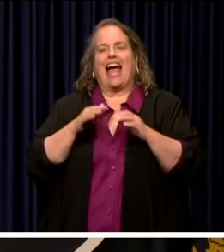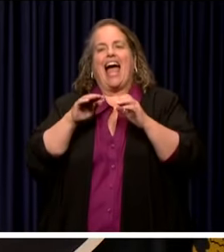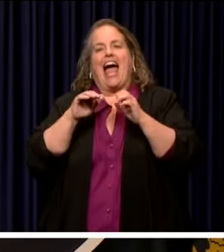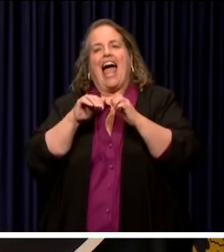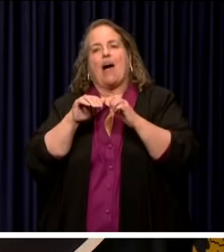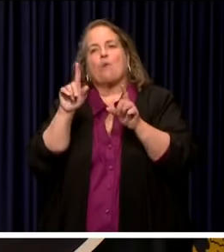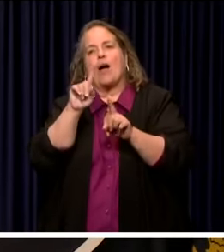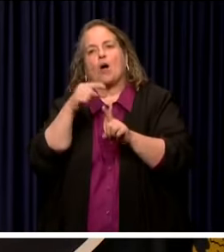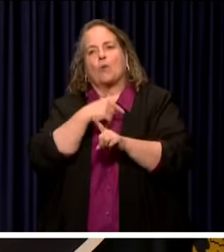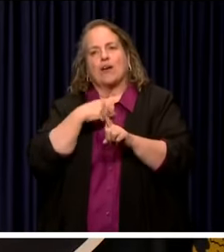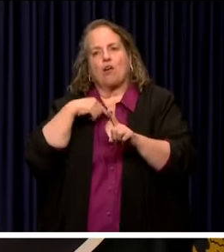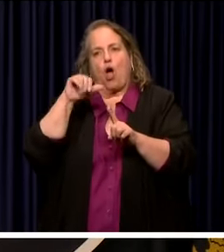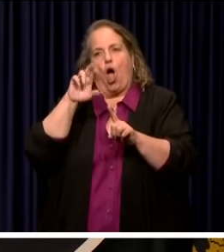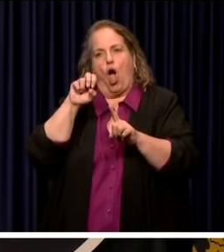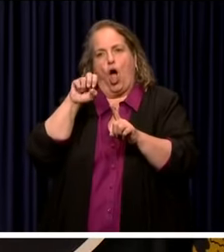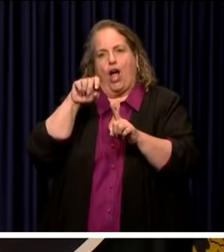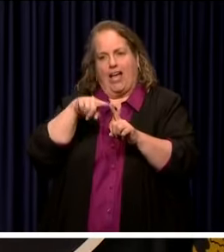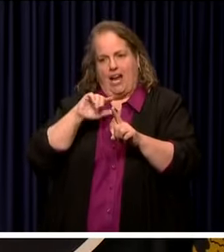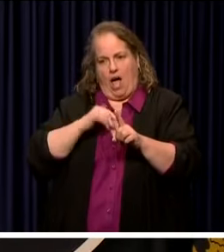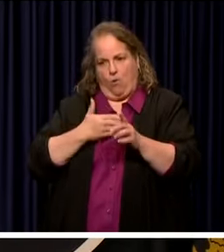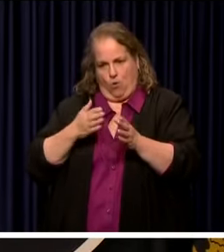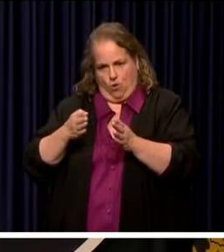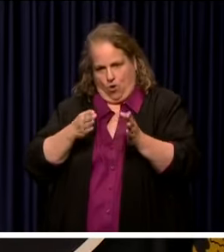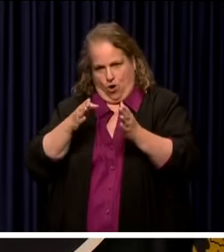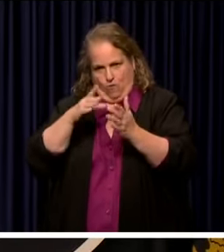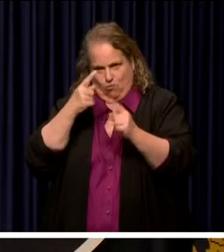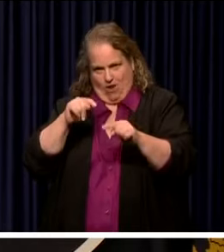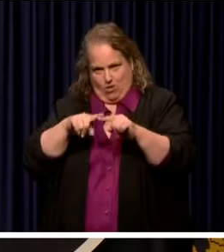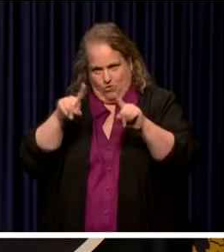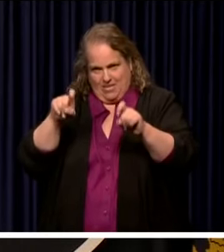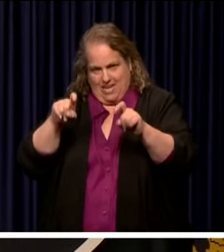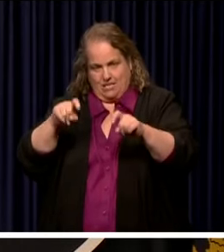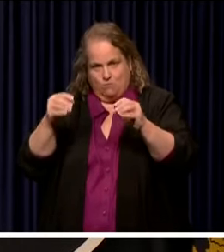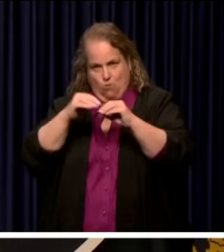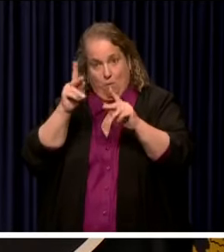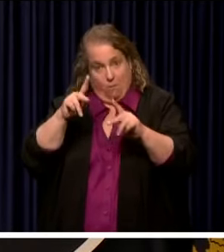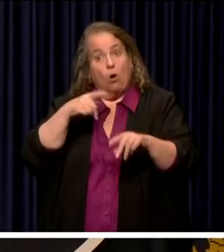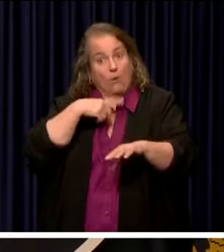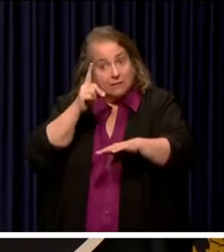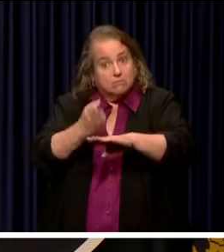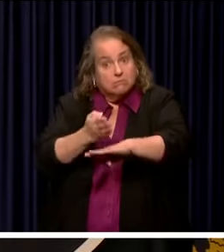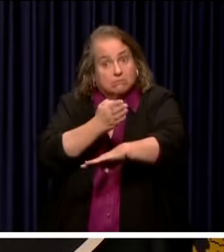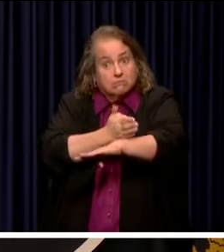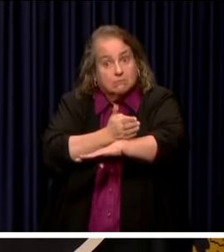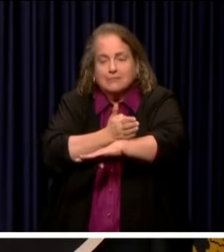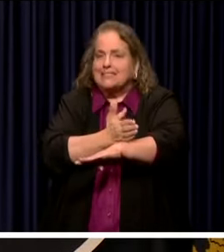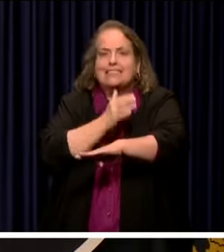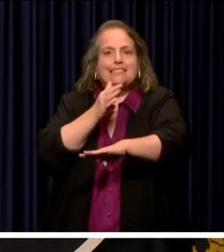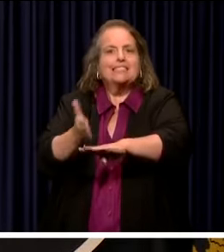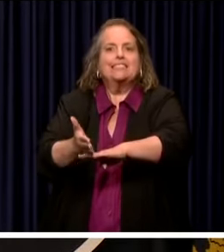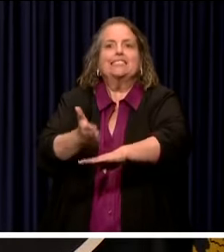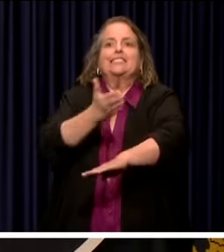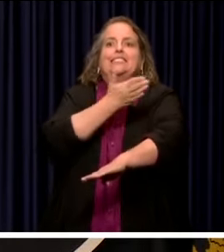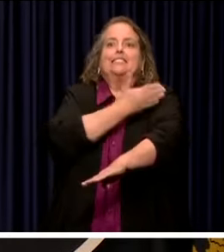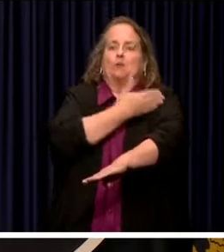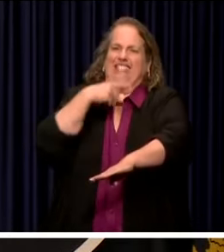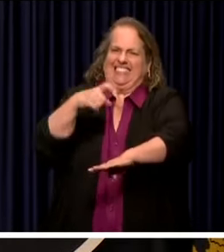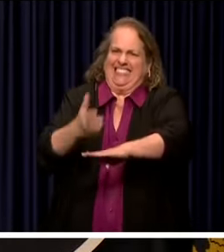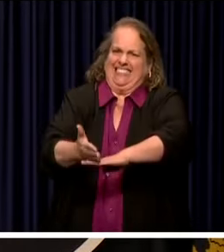GOING HOPE TO US TELL IF YOU HAVE HAD THE DISEASE AND IF SO HAVE YOU RECENTLY BEEN FORGET GOTTEN OVER THE INFECTION.